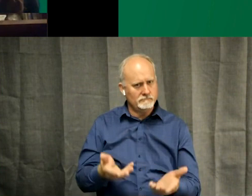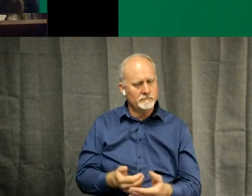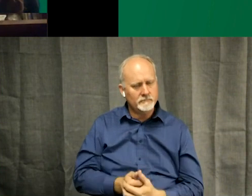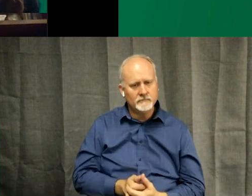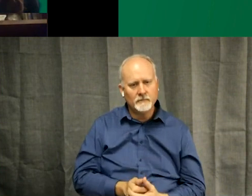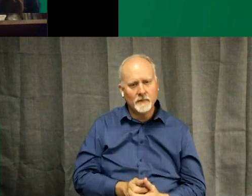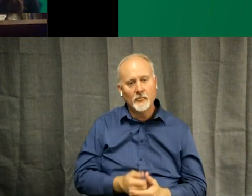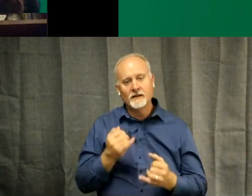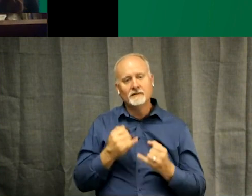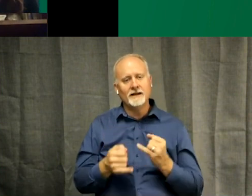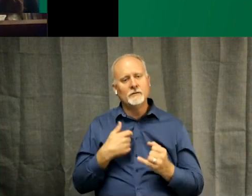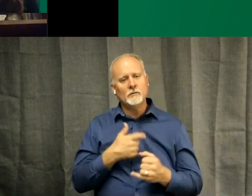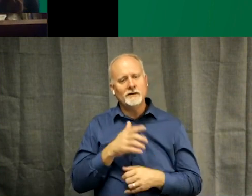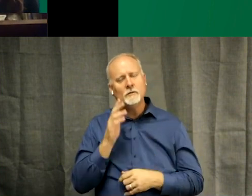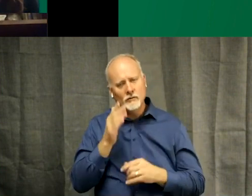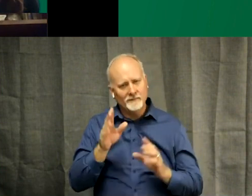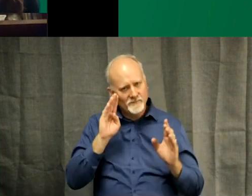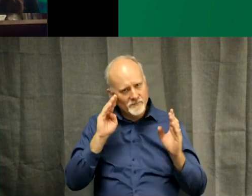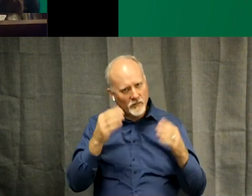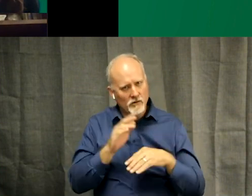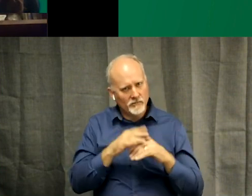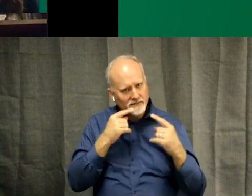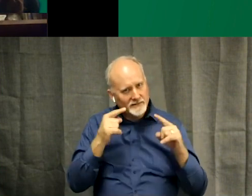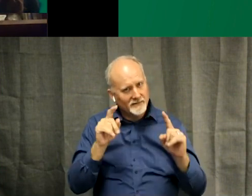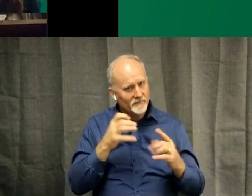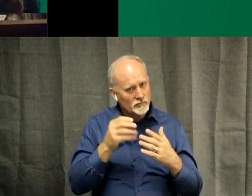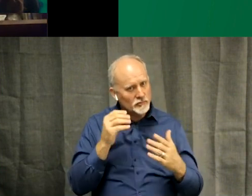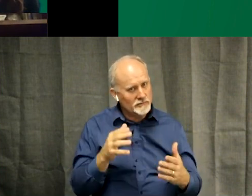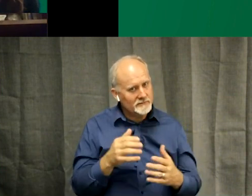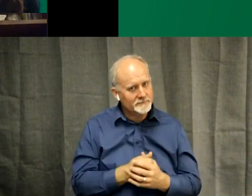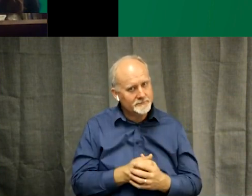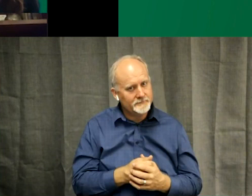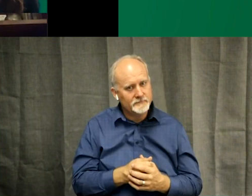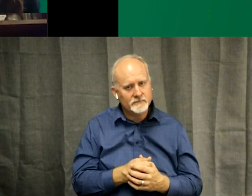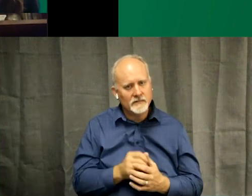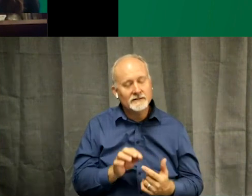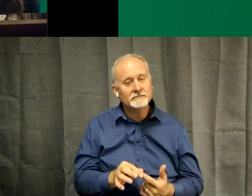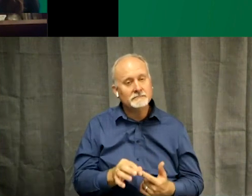lastly we will focus on the assessments of the students especially especially during a difficult